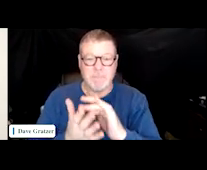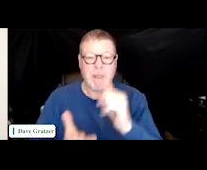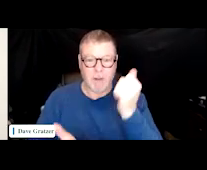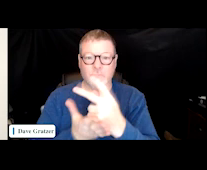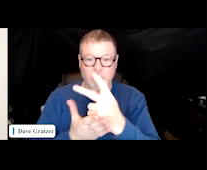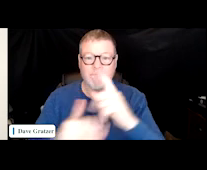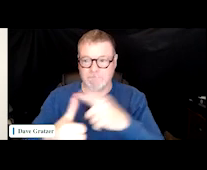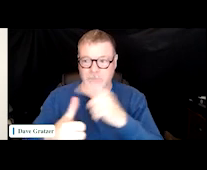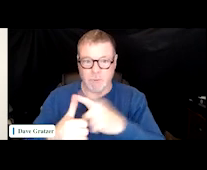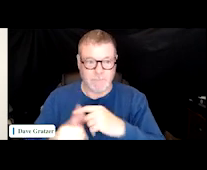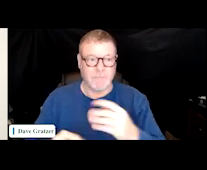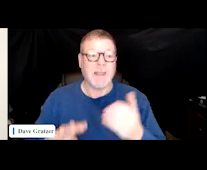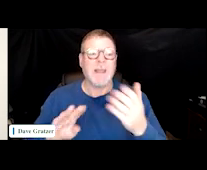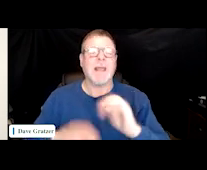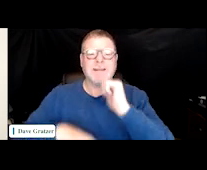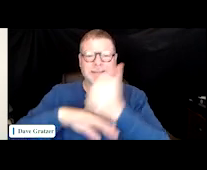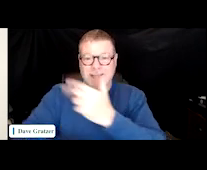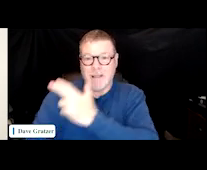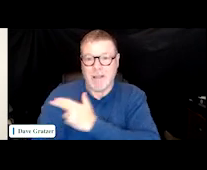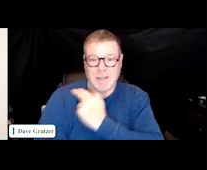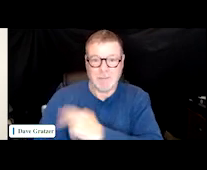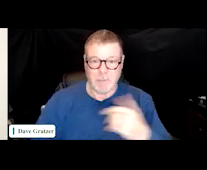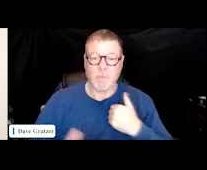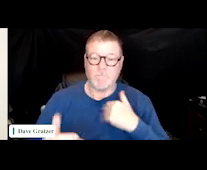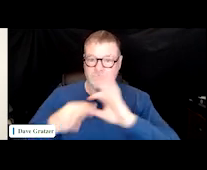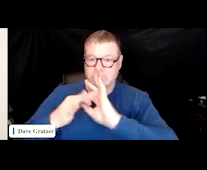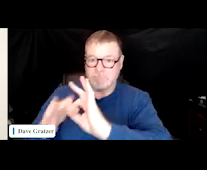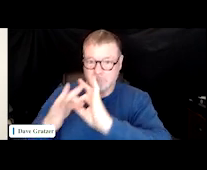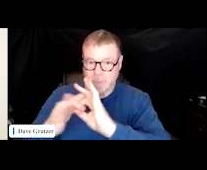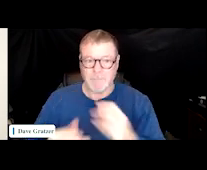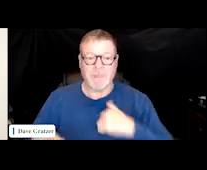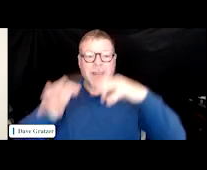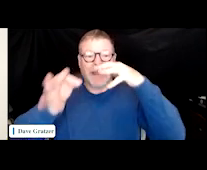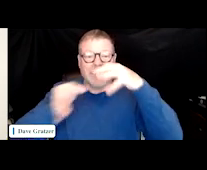We set that up with a local hospital that we have a relationship with. We explained what was going on